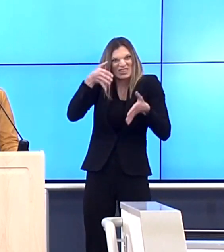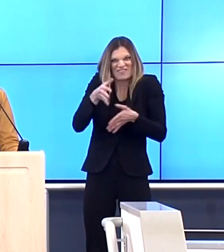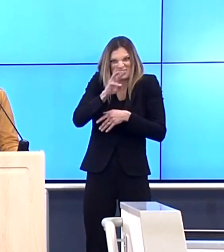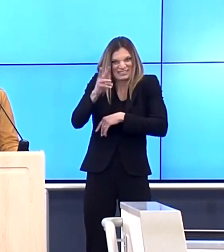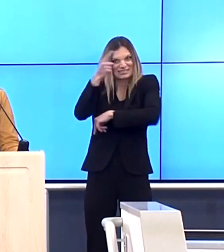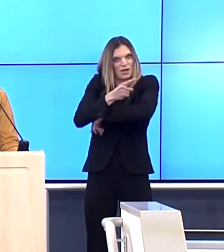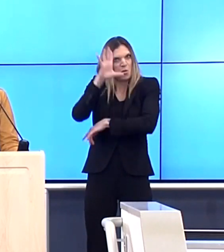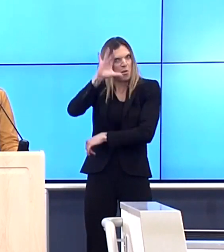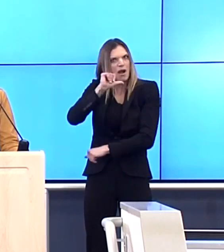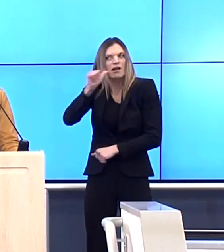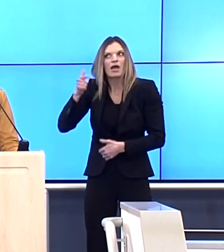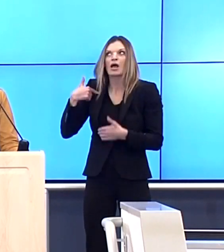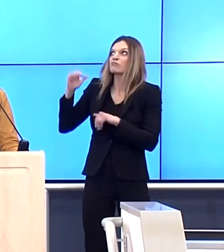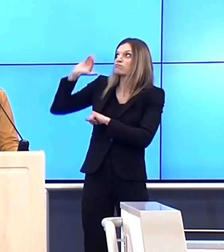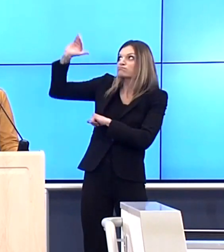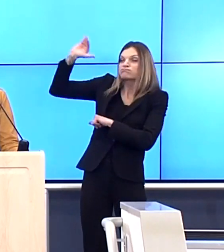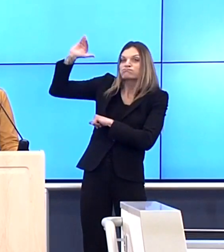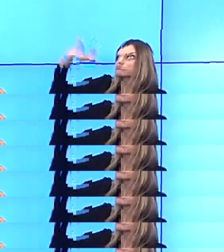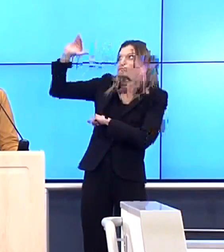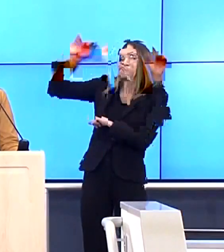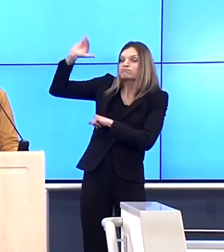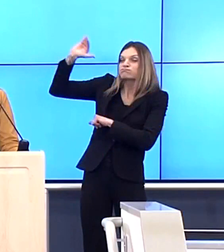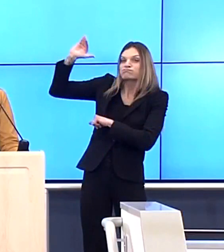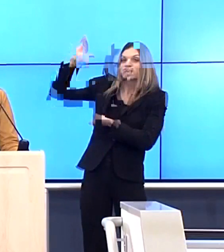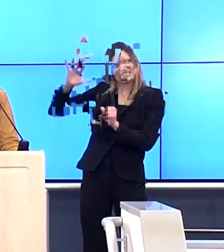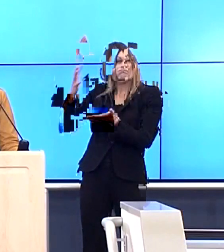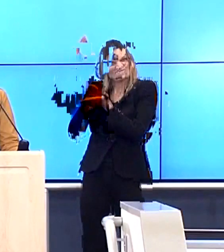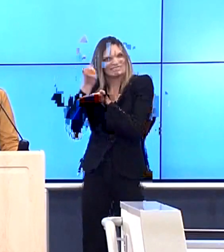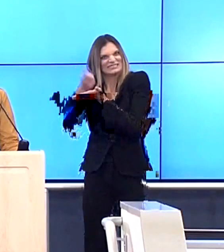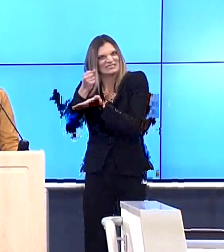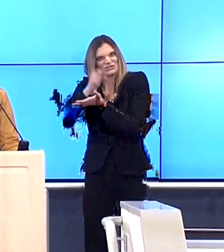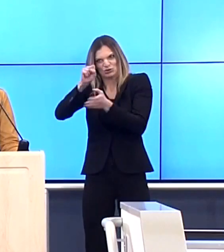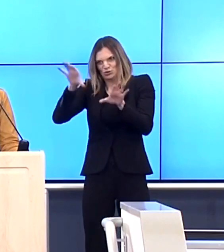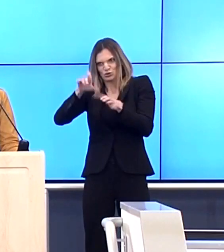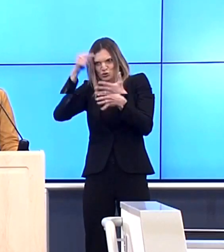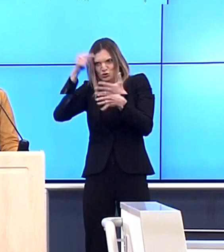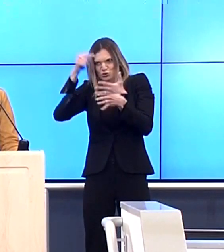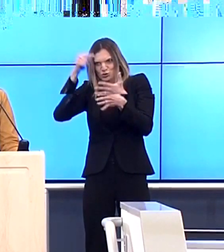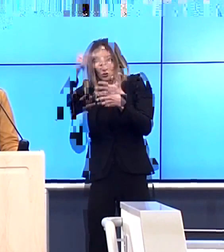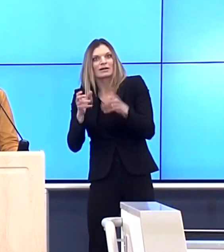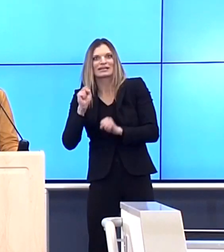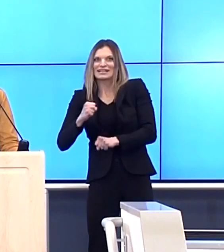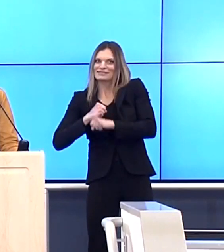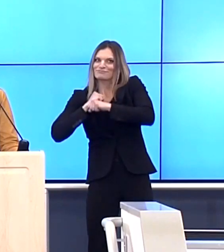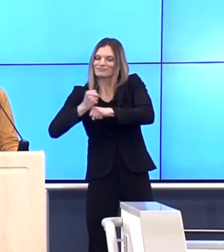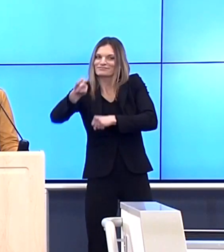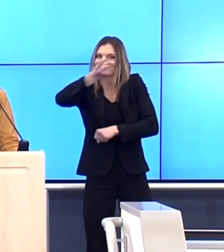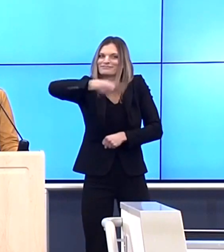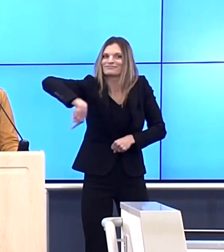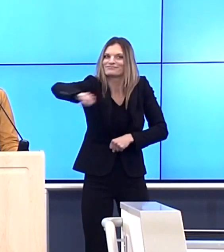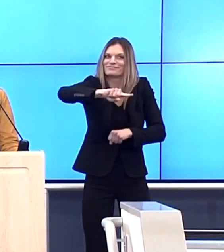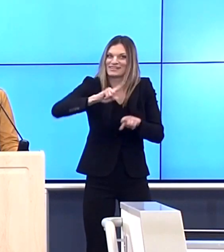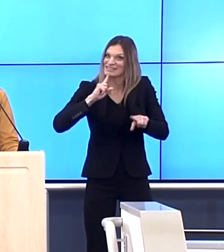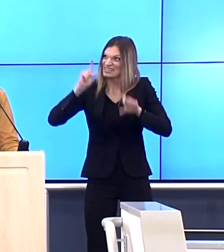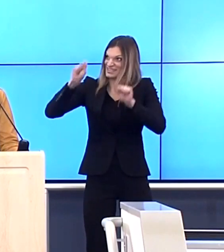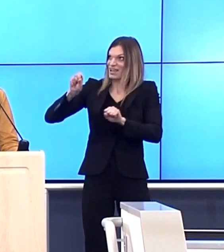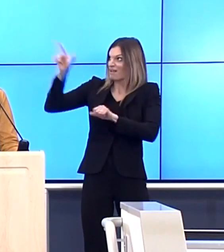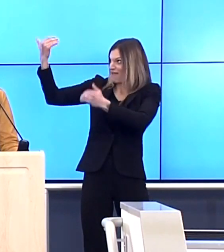THESE LAST 66 DAYS. PRESIDENT TRUMP HAS ANOPIT THE N PRESIDENT TRUMP HAS ANOPIT THE N THE PE OF THIS COUNTRY AND